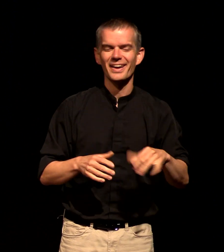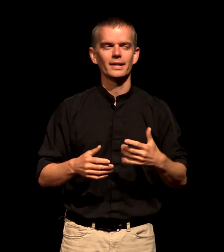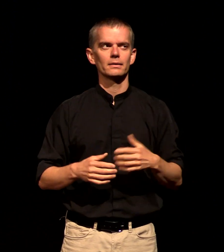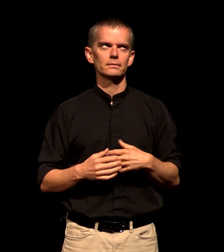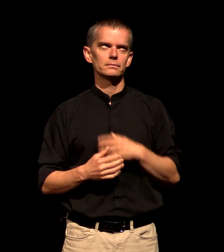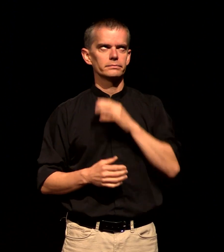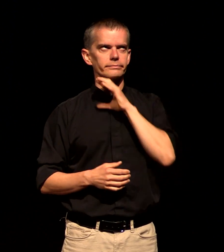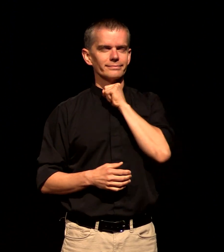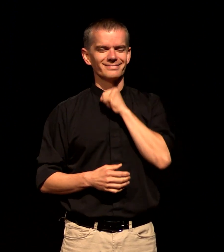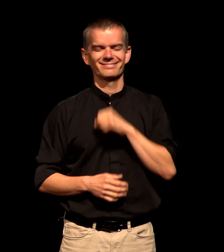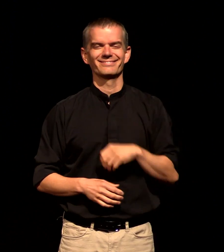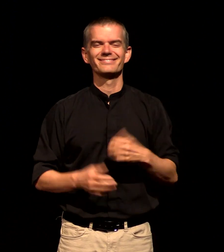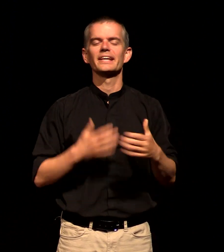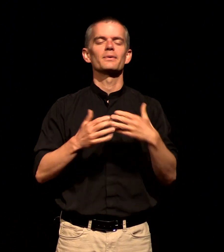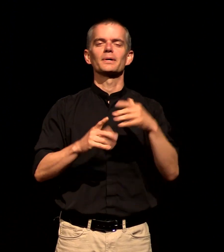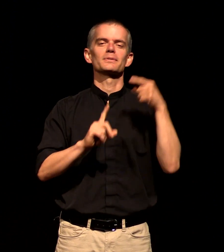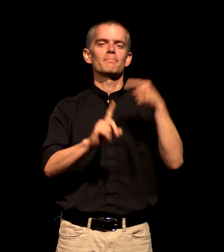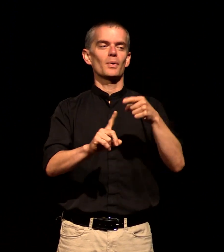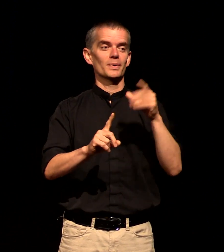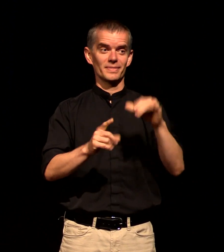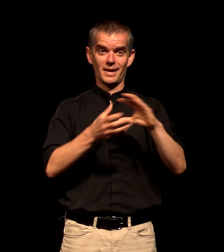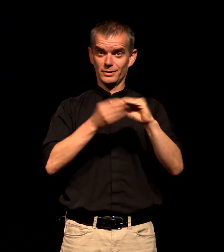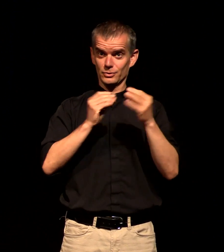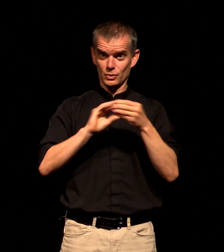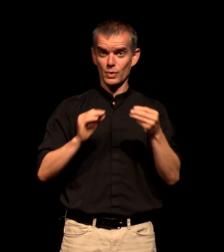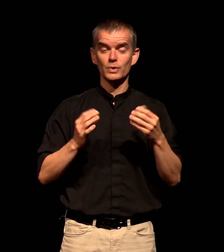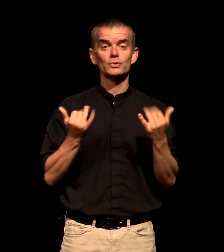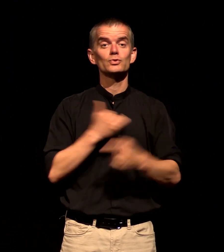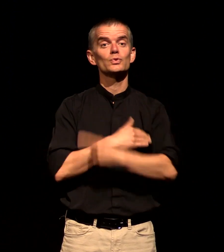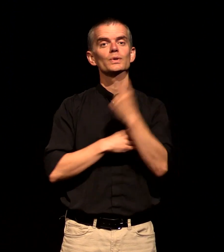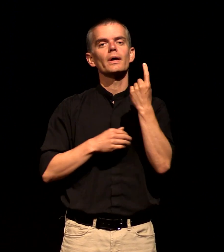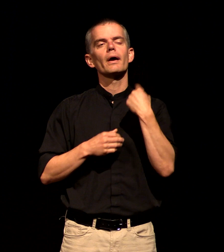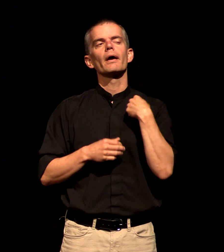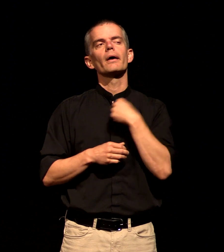story is today, we are going to look in the mirror so to speak